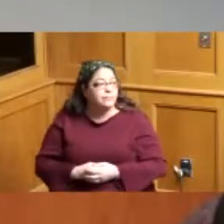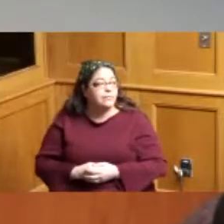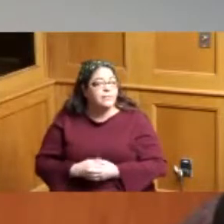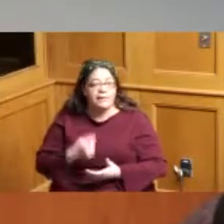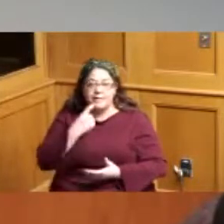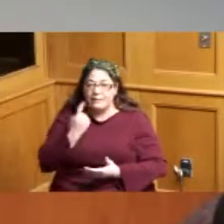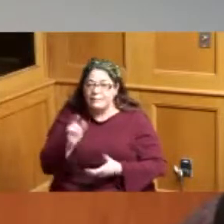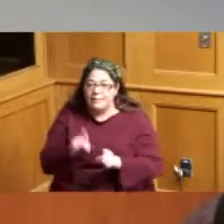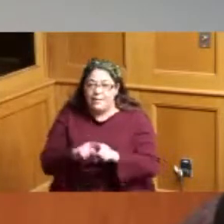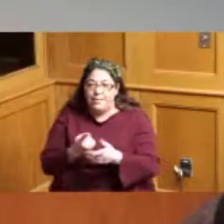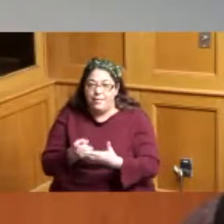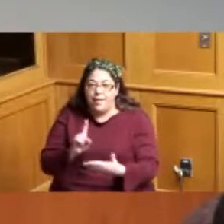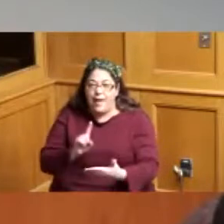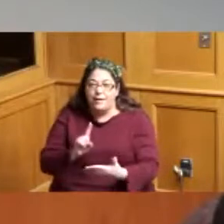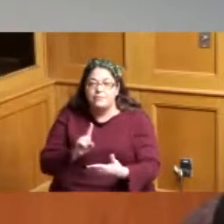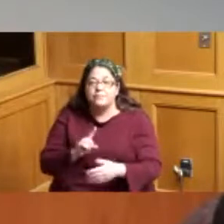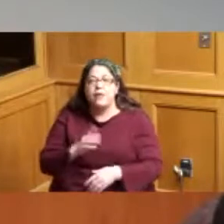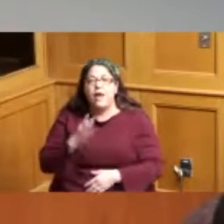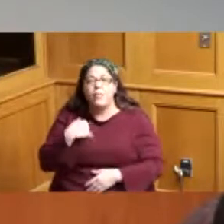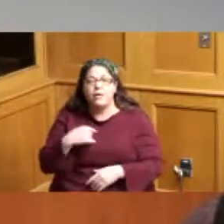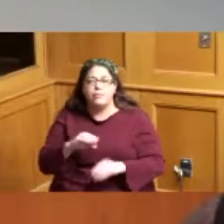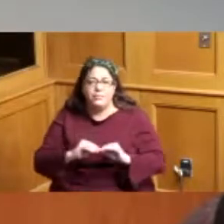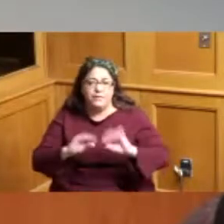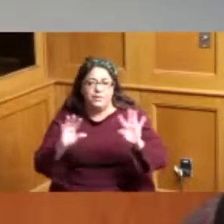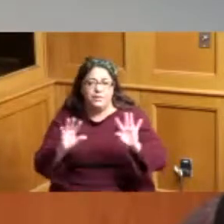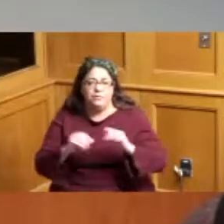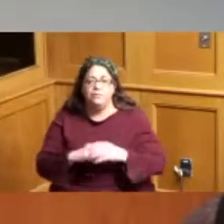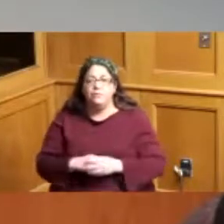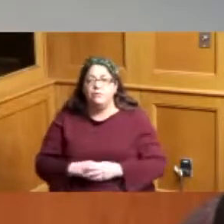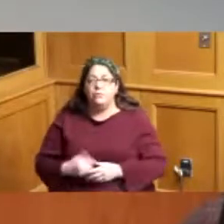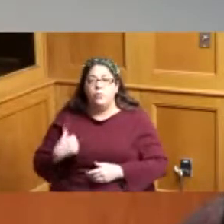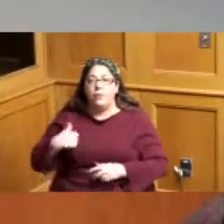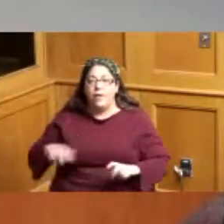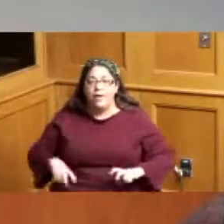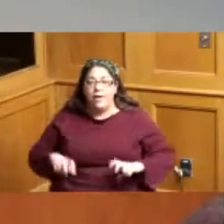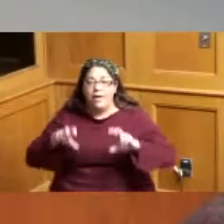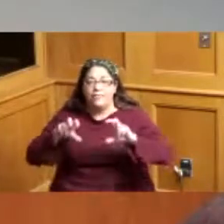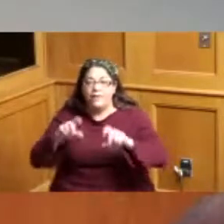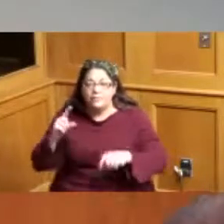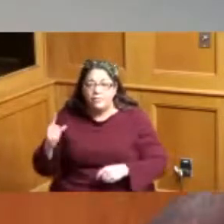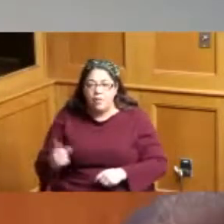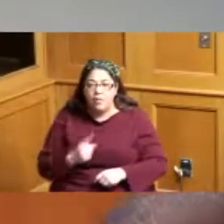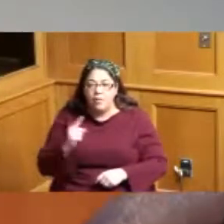week I do want to draw a distinction though so we are investing always the taxpayers are investing